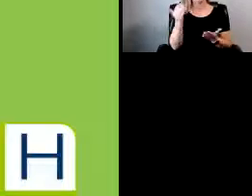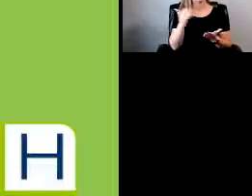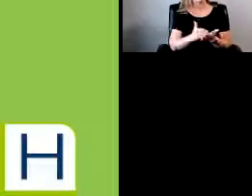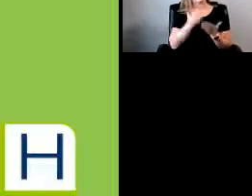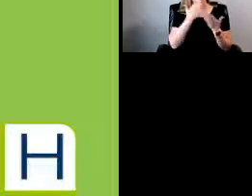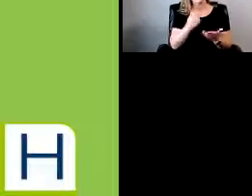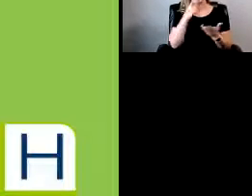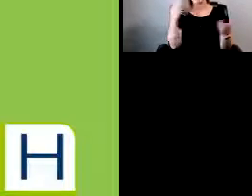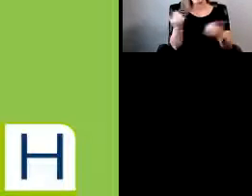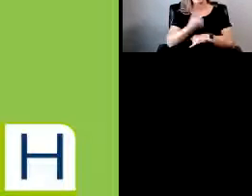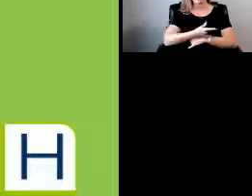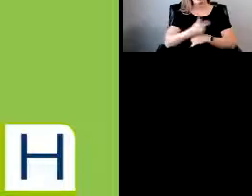I'll turn it over to our presenters.